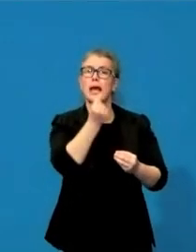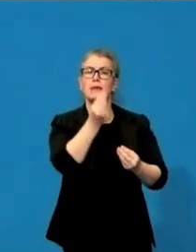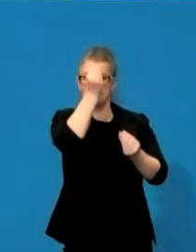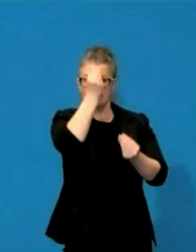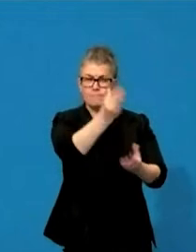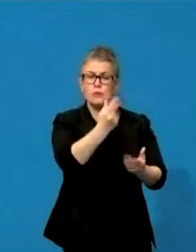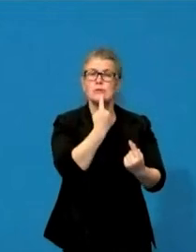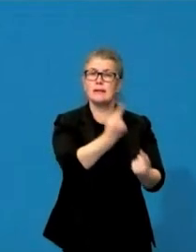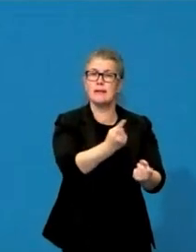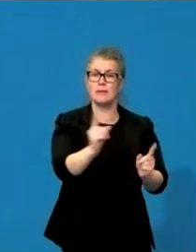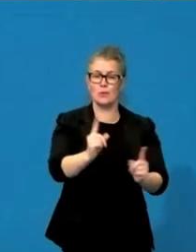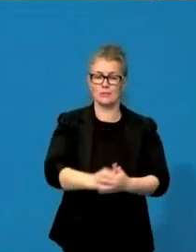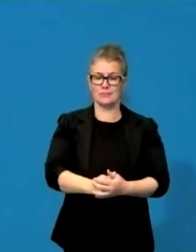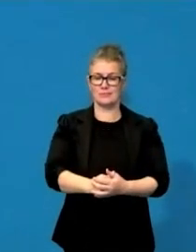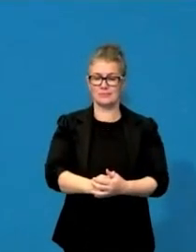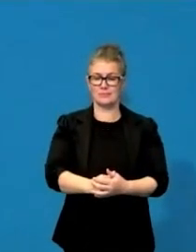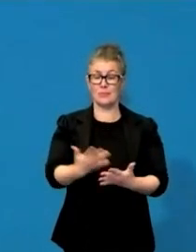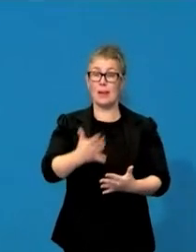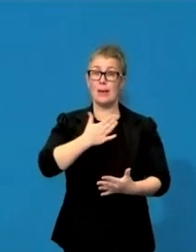Well, my people, keep fighting.